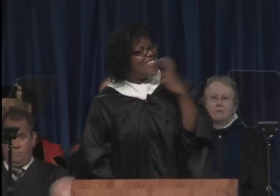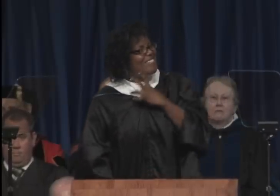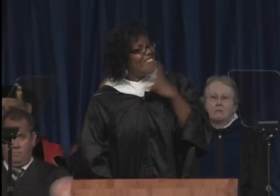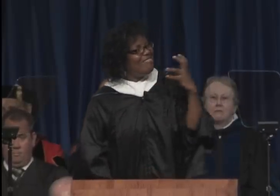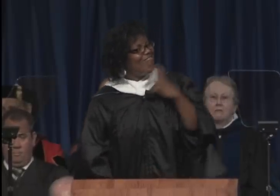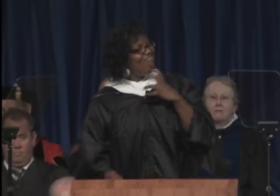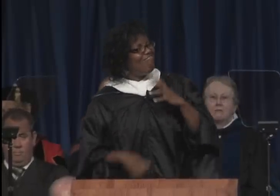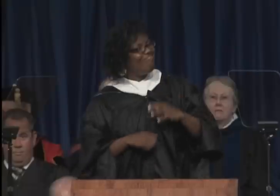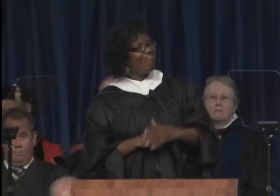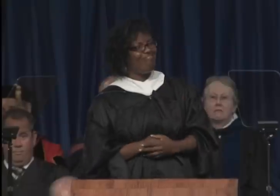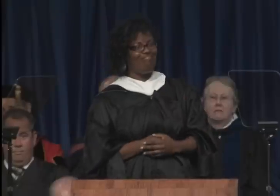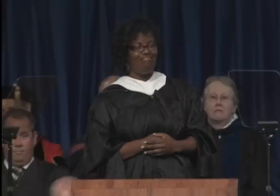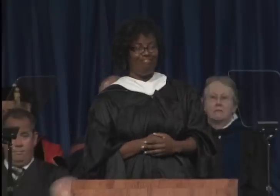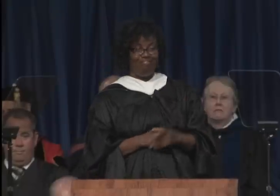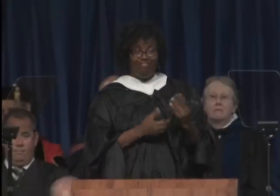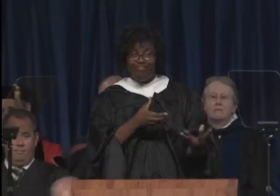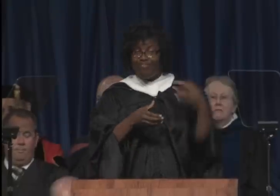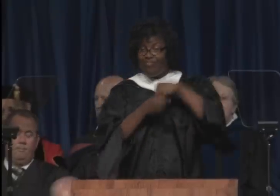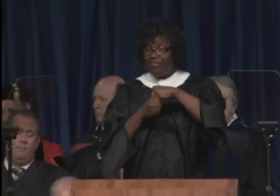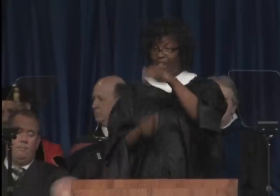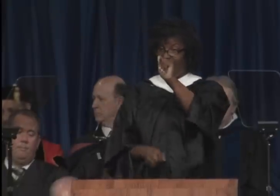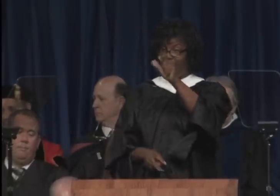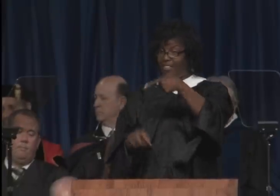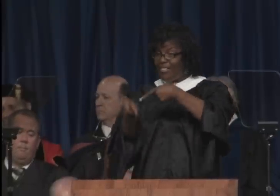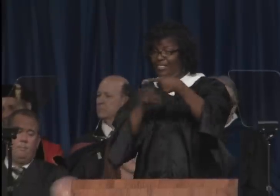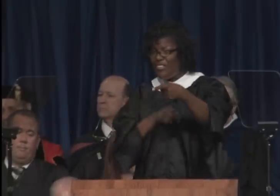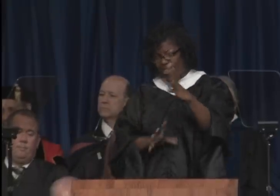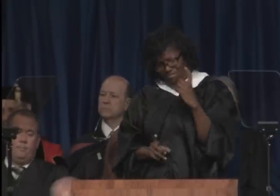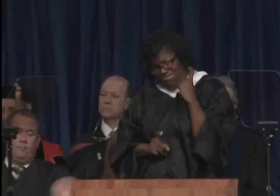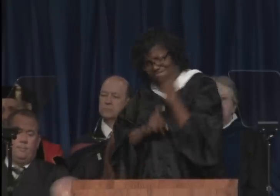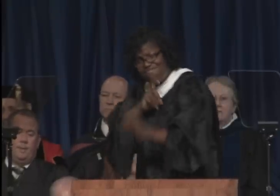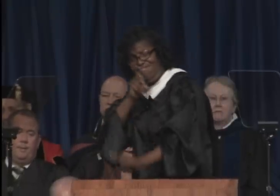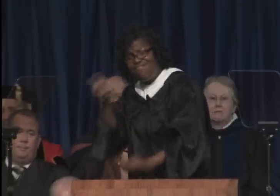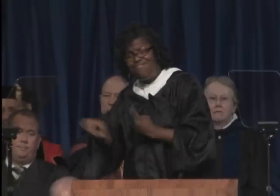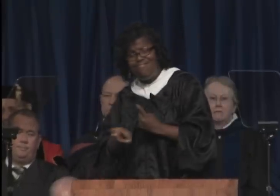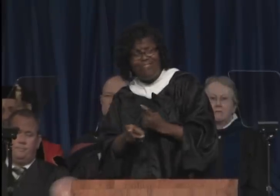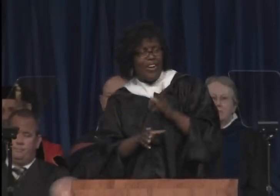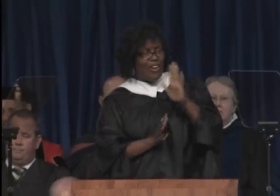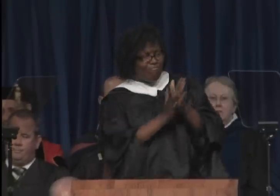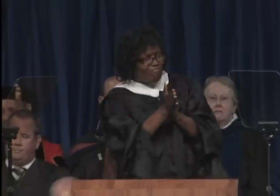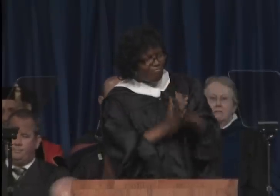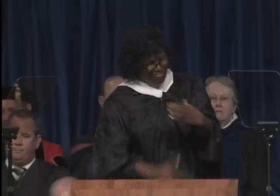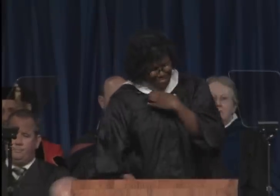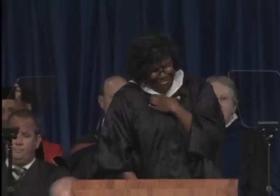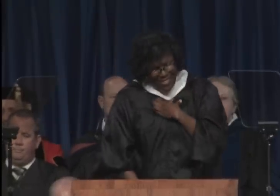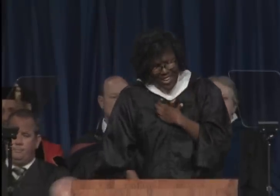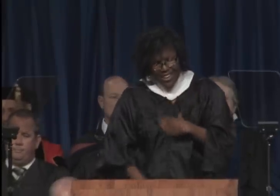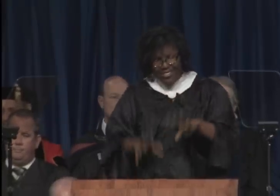She was an ASL teacher and I considered her to be my role model because of her passion for